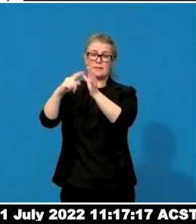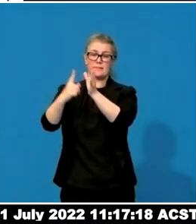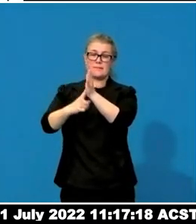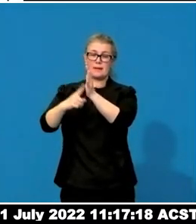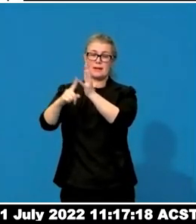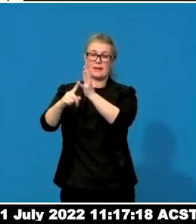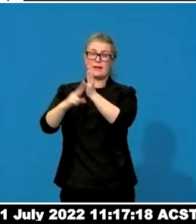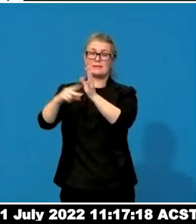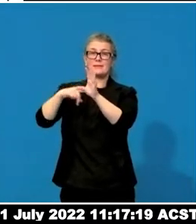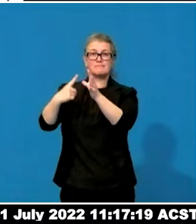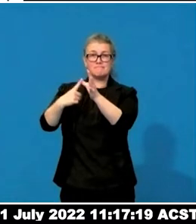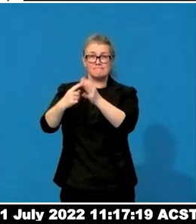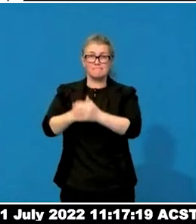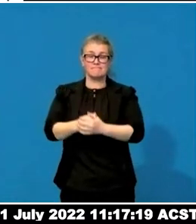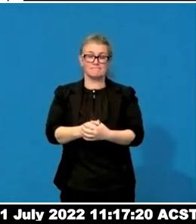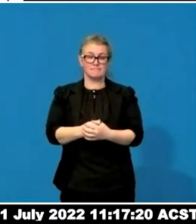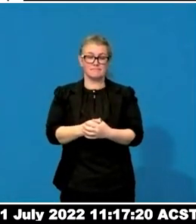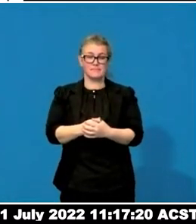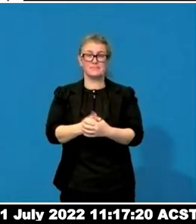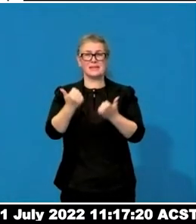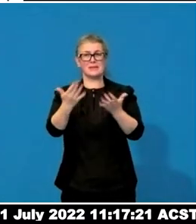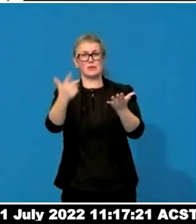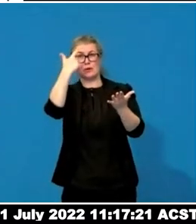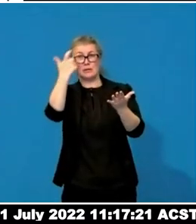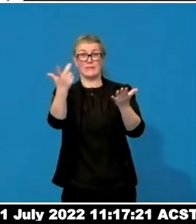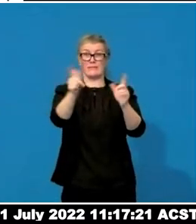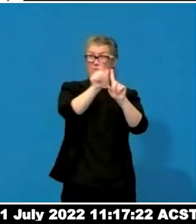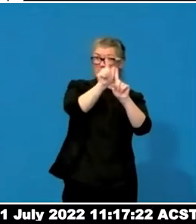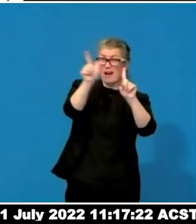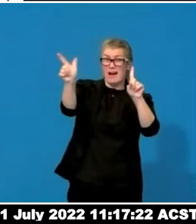Gives you an idea of the distance and remoteness of the community.